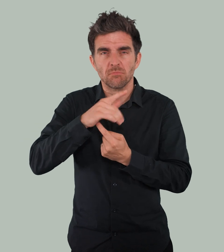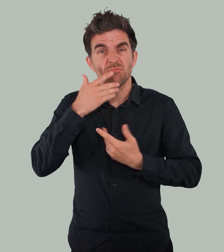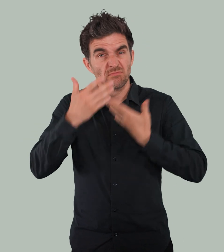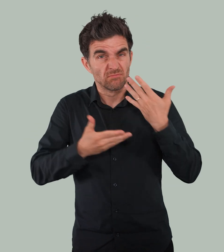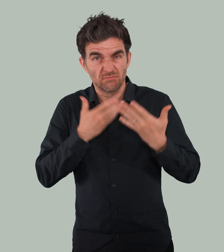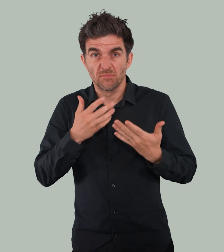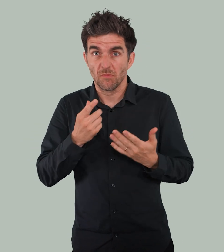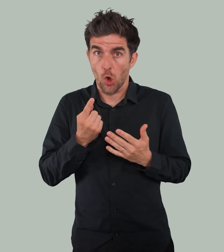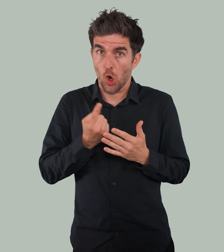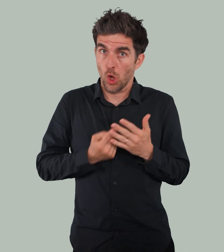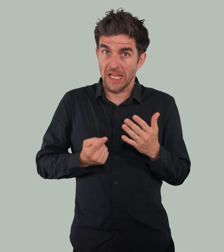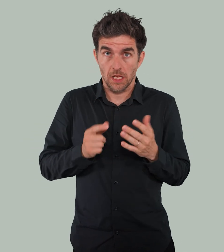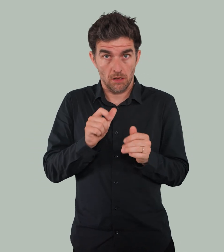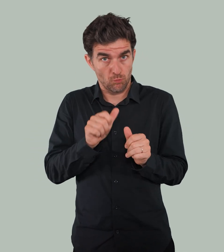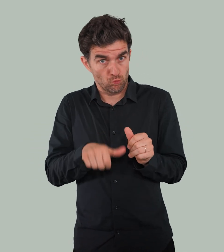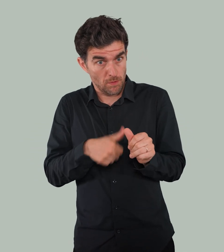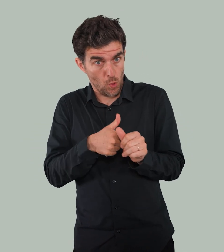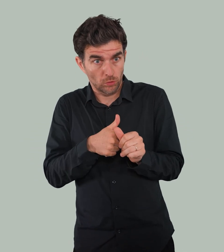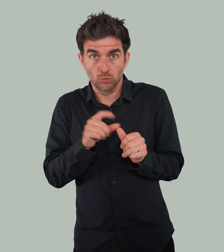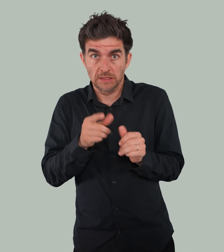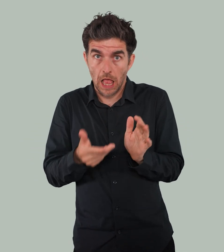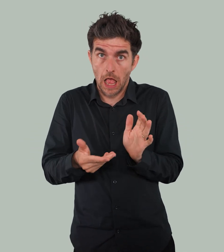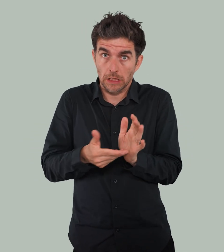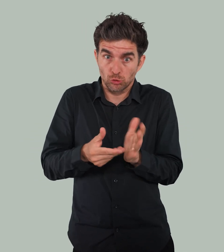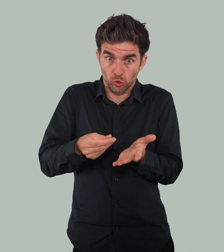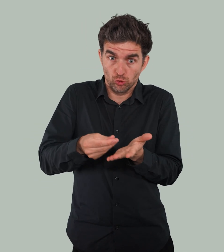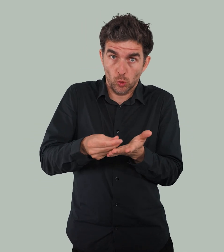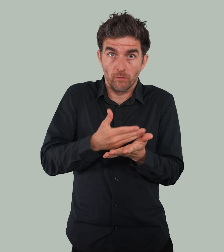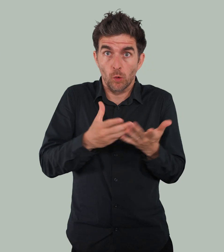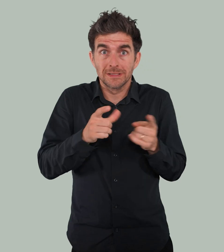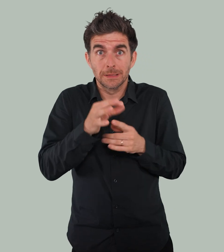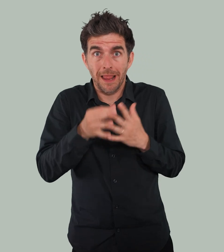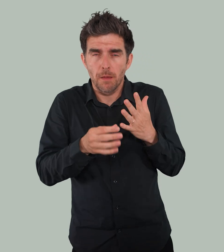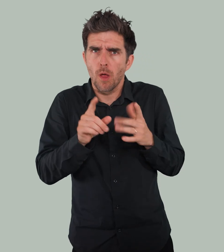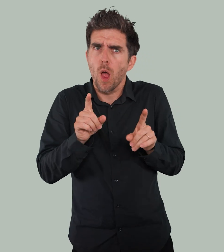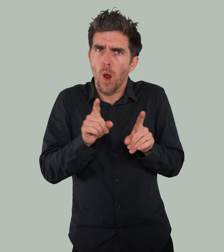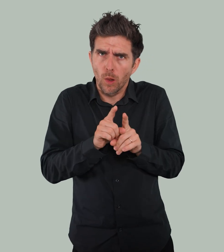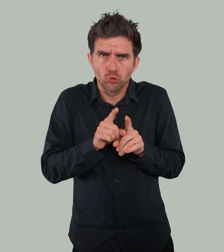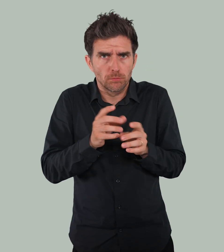They describe it not only as support for the additional costs of disability, but also as a